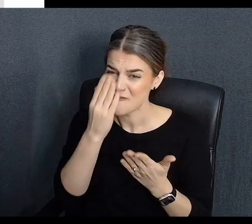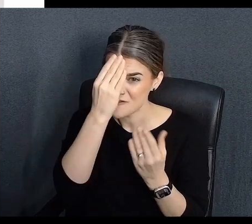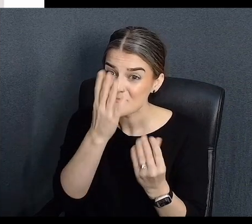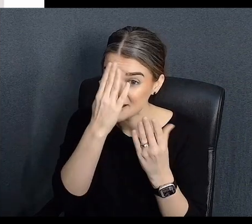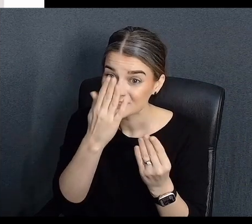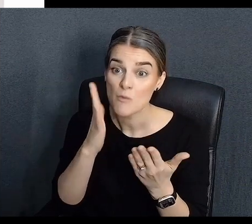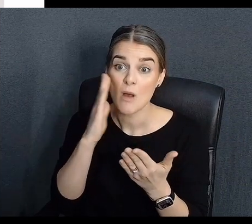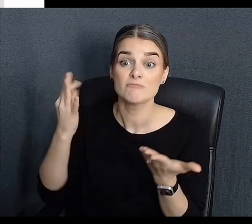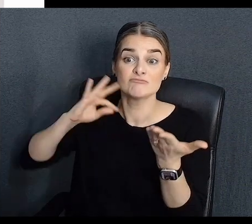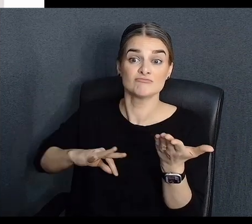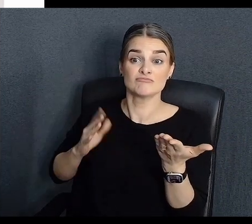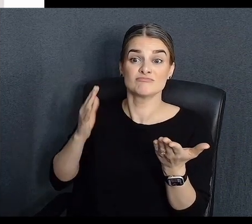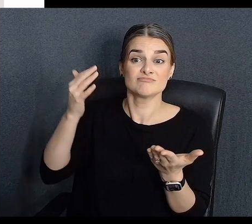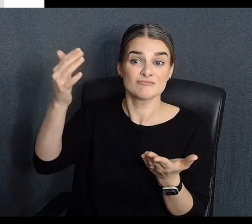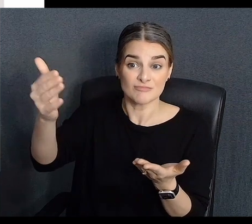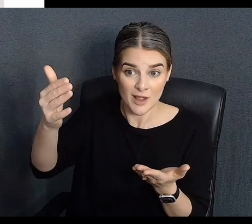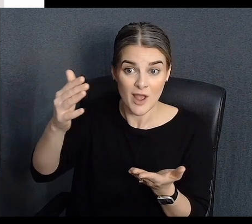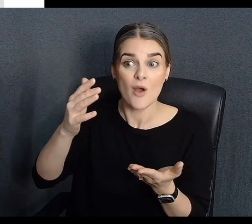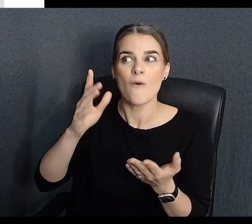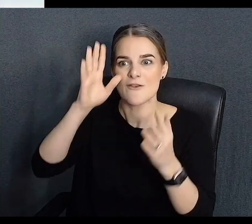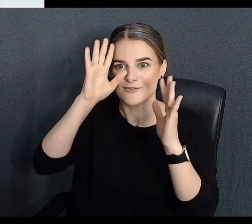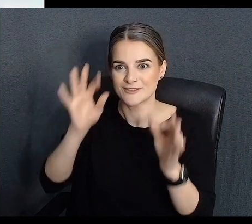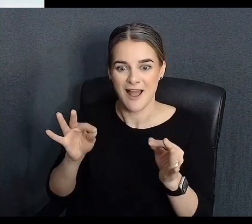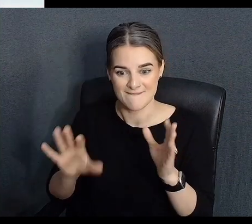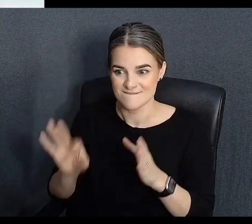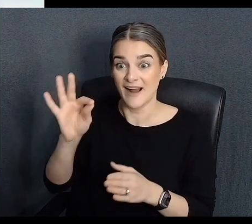do find the solution that you want to get funded.